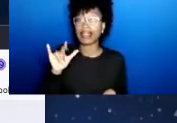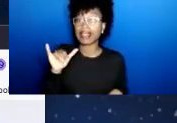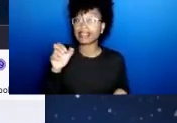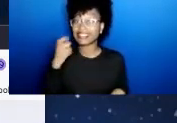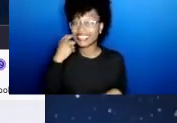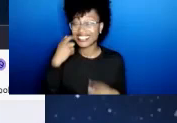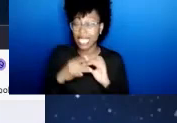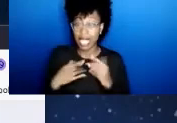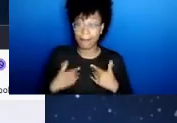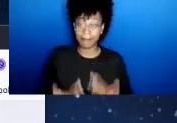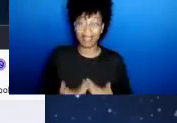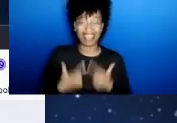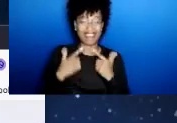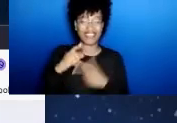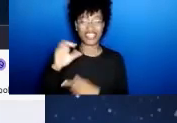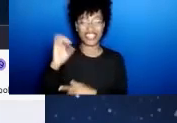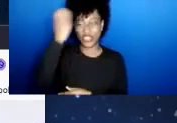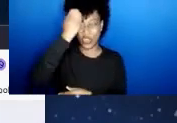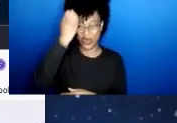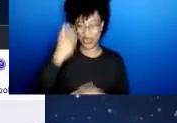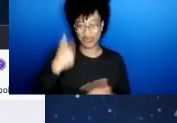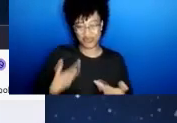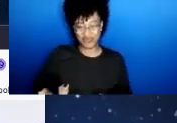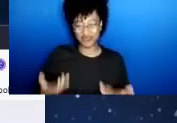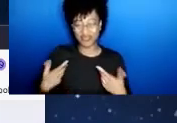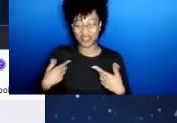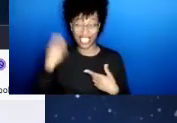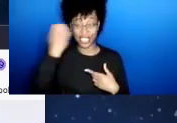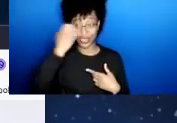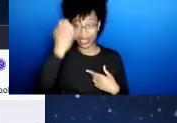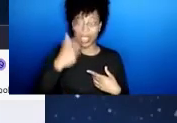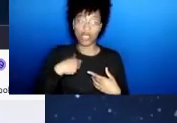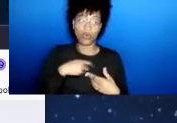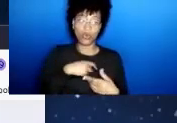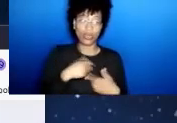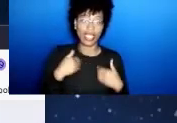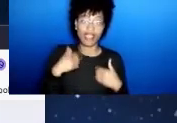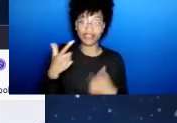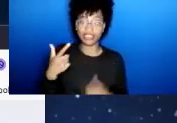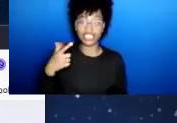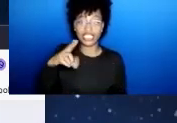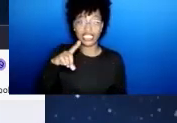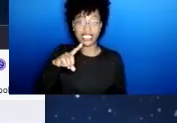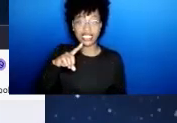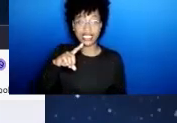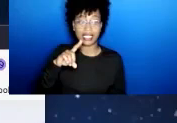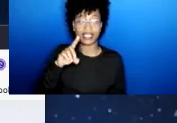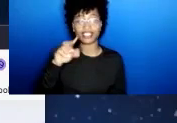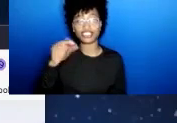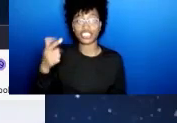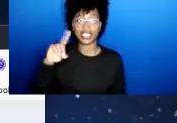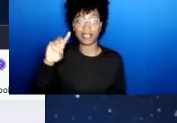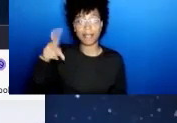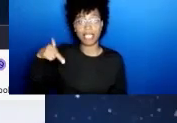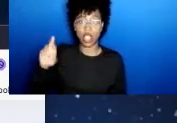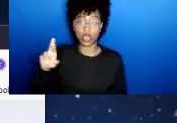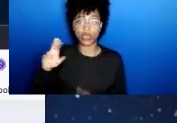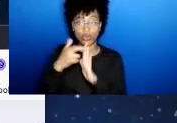in Europe, and as Europeans, we are subject to GDPR rules, so we don't show your e-mail